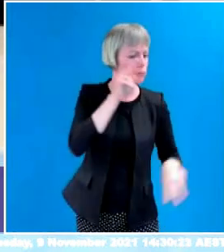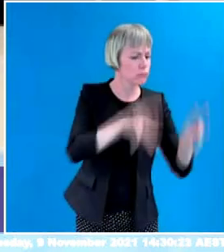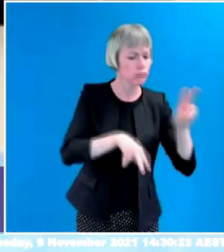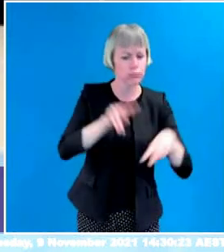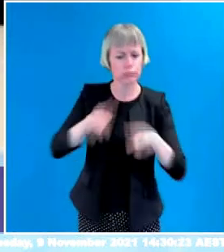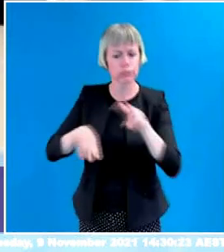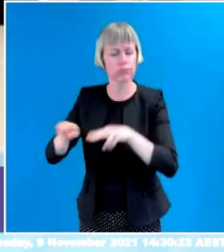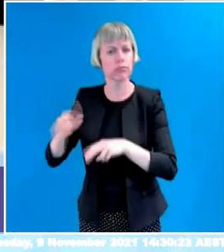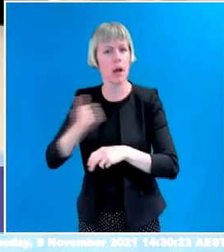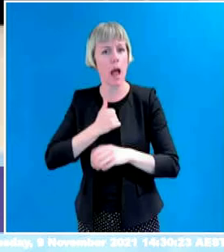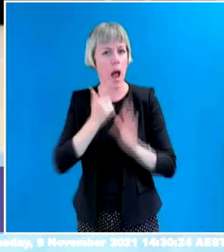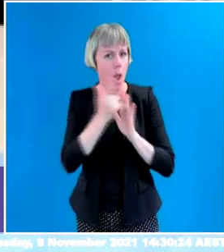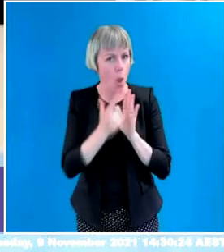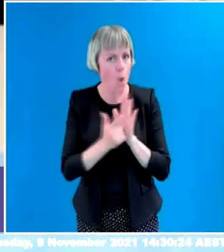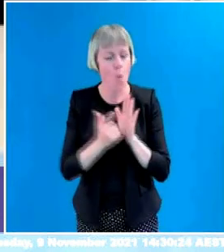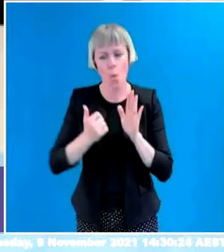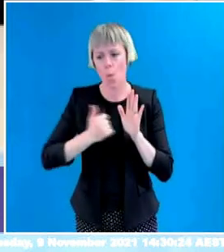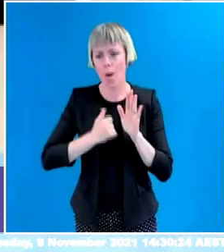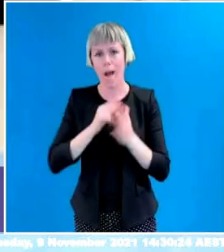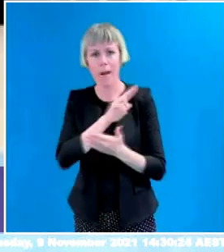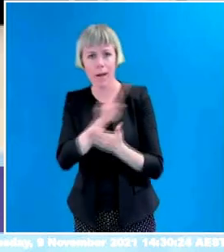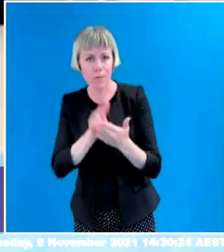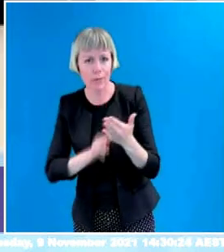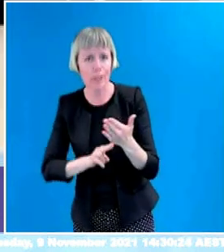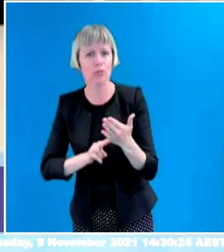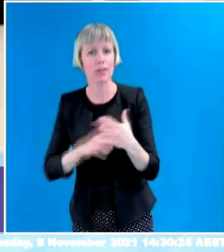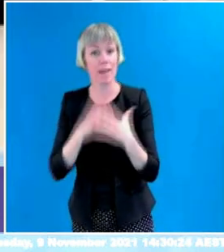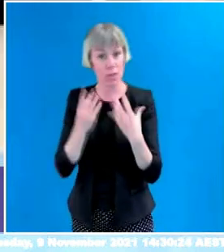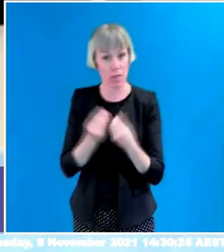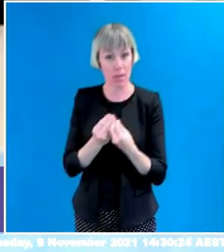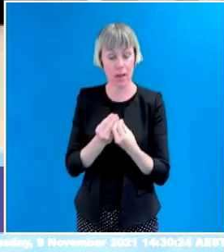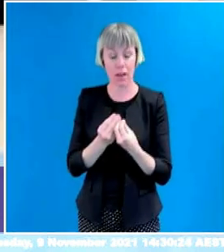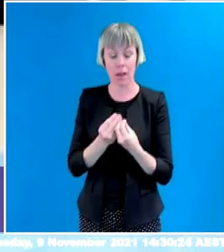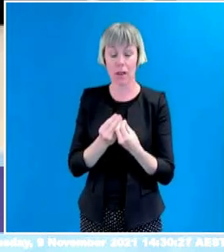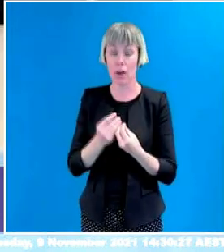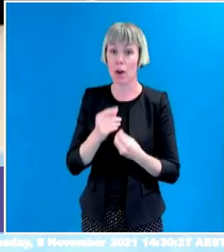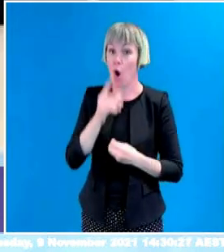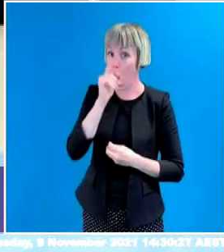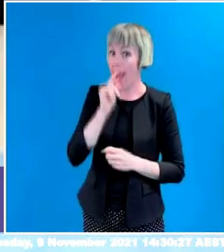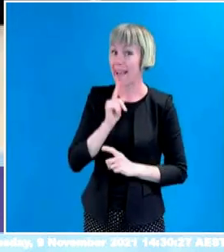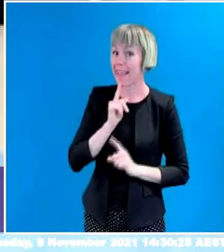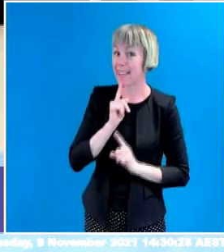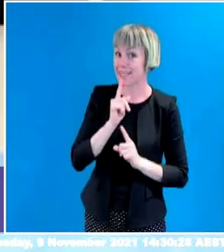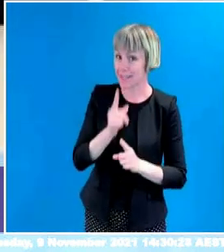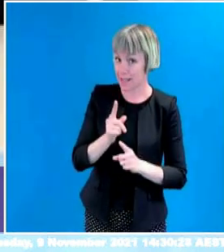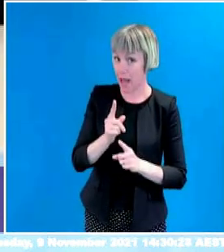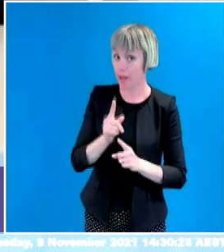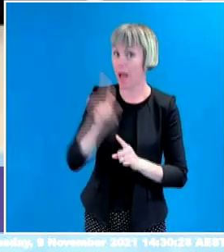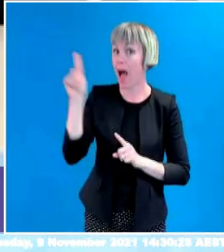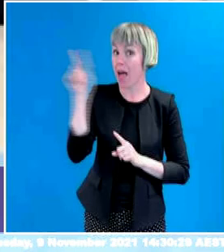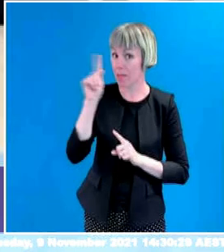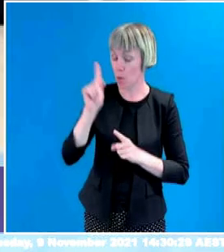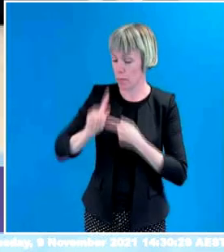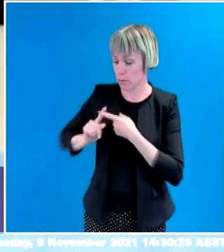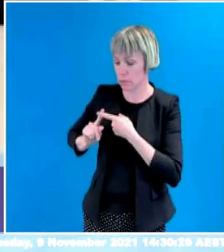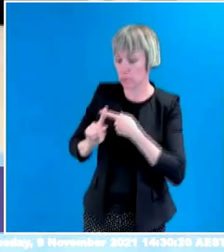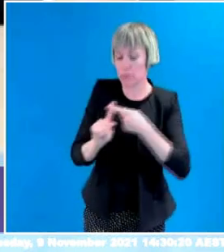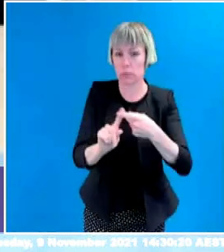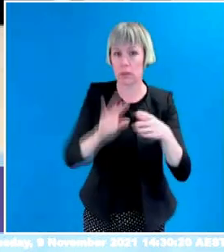that's all I can say, because I would have to go to the ministers, obviously is that we will retain those interpretive declarations.